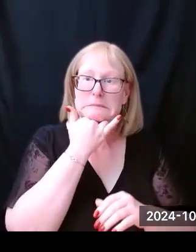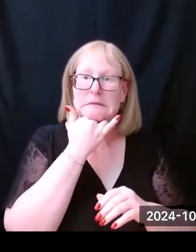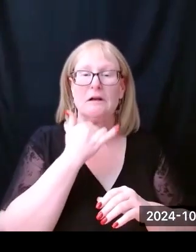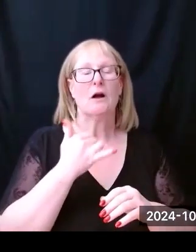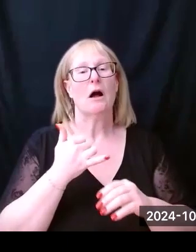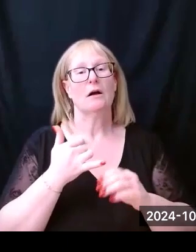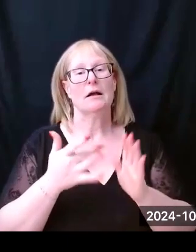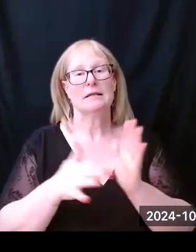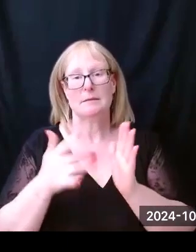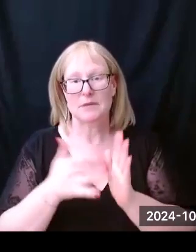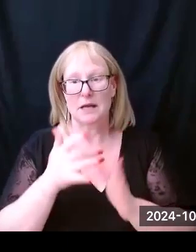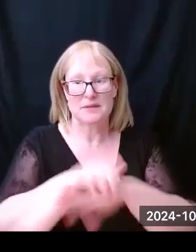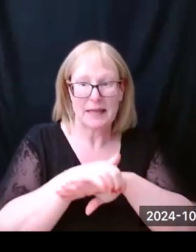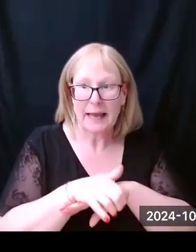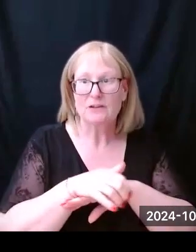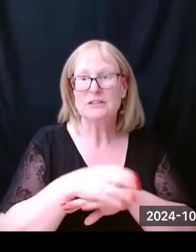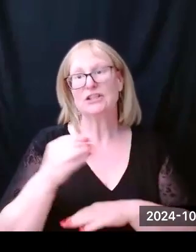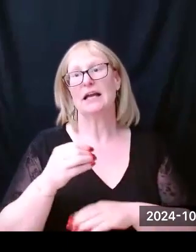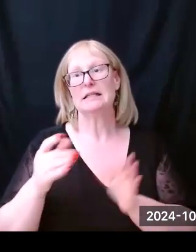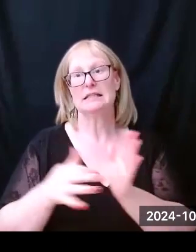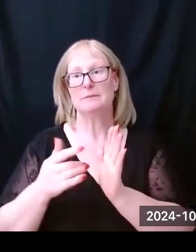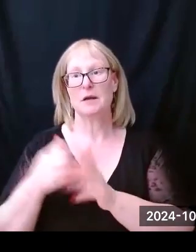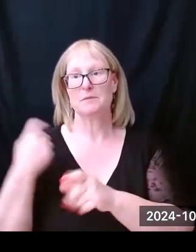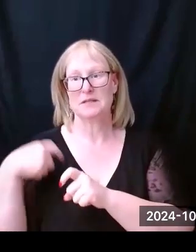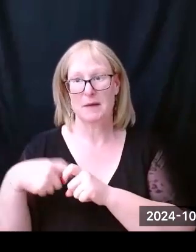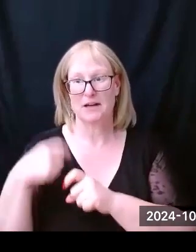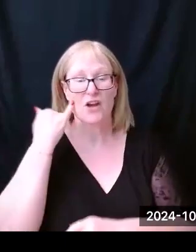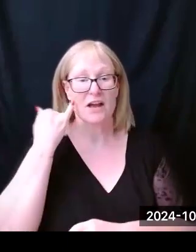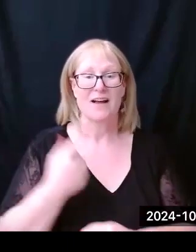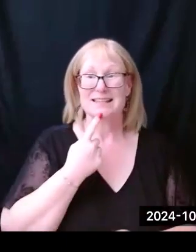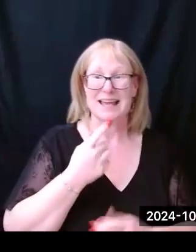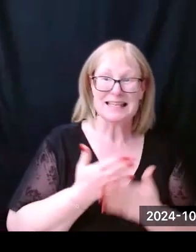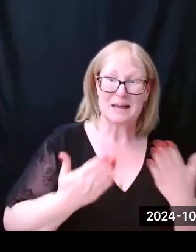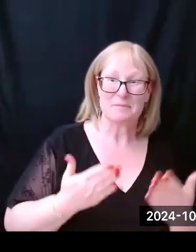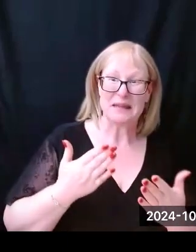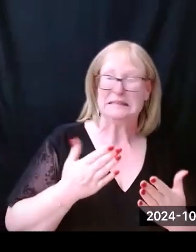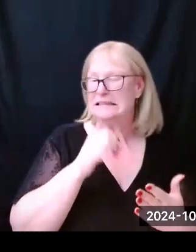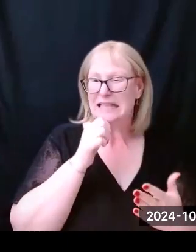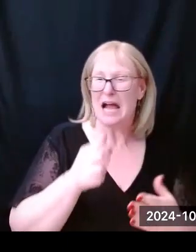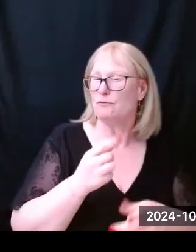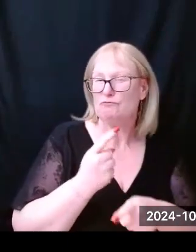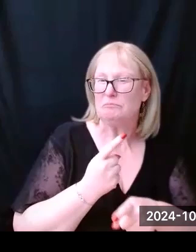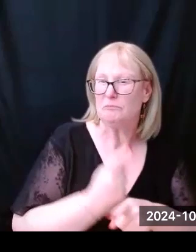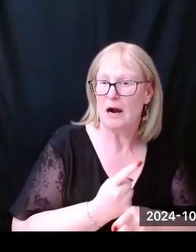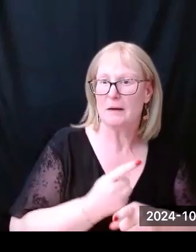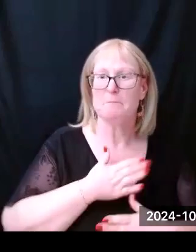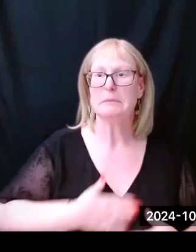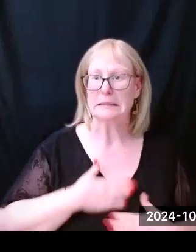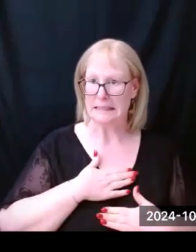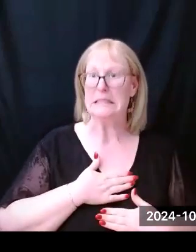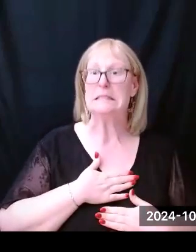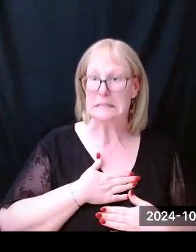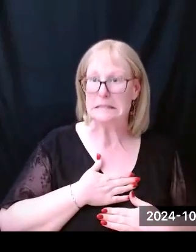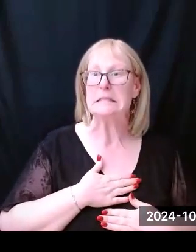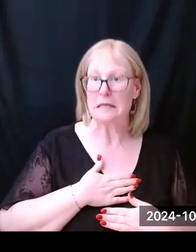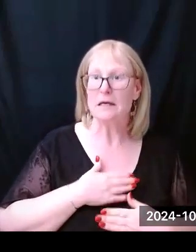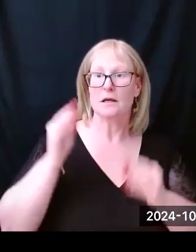I grant anyone here permission to teach me how to pronounce something appropriately as an adult who took speech and language therapy as a child,